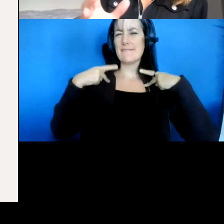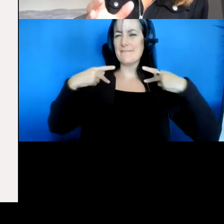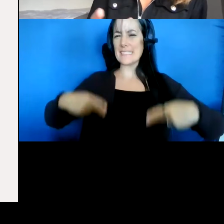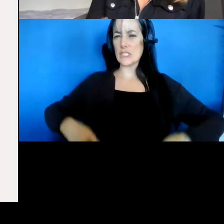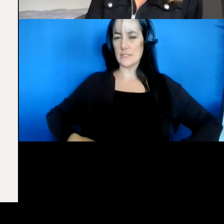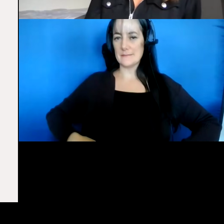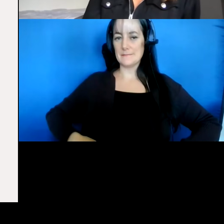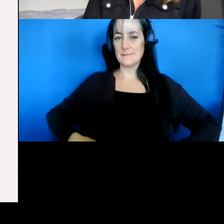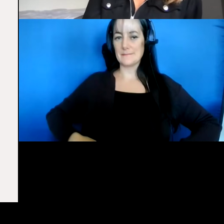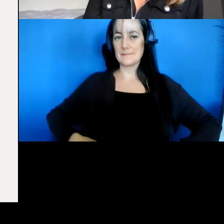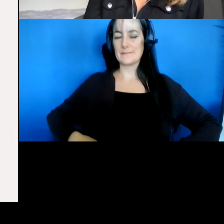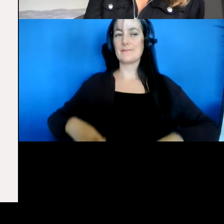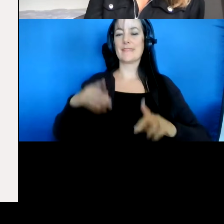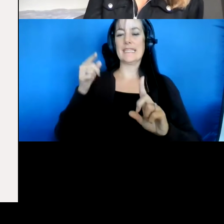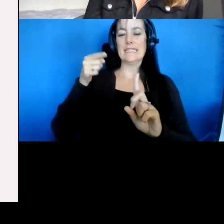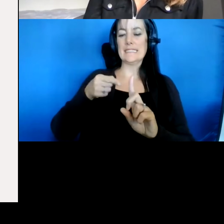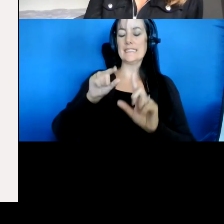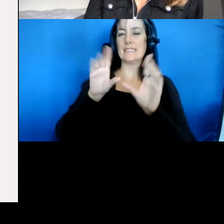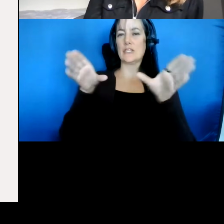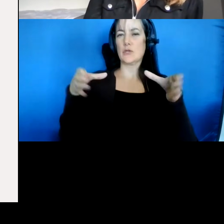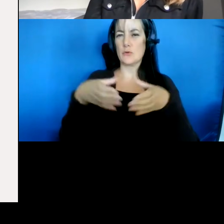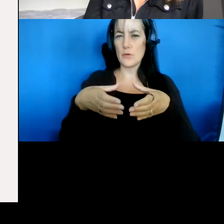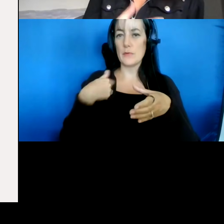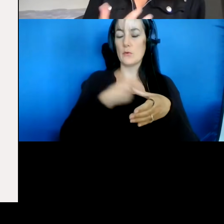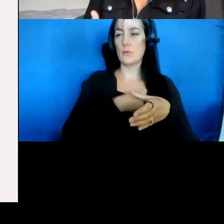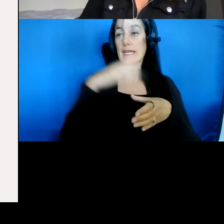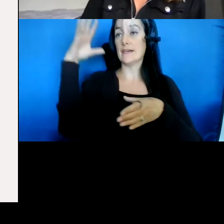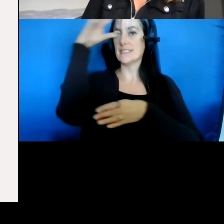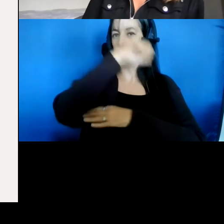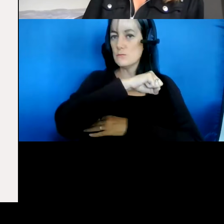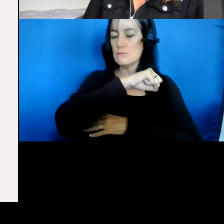the group that we tend to assume do not use a mouse. So, it might be people who have